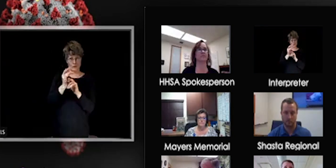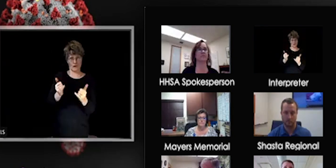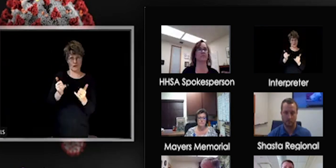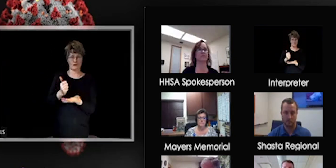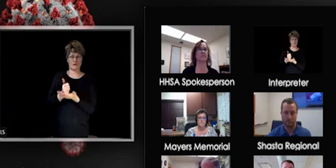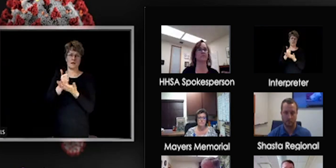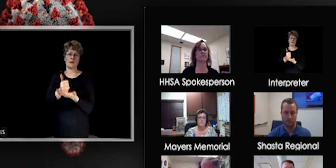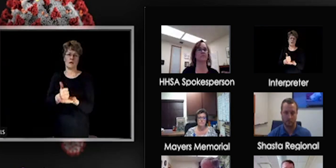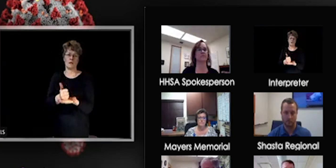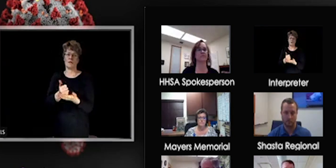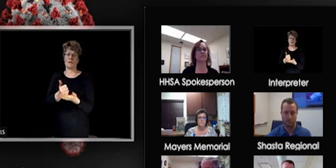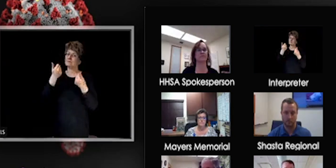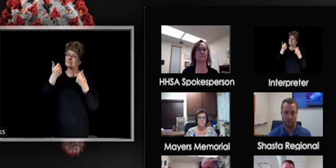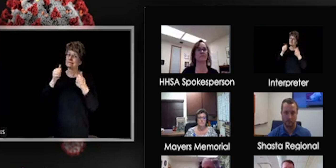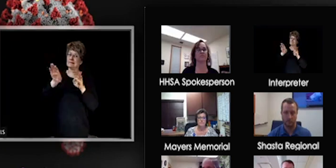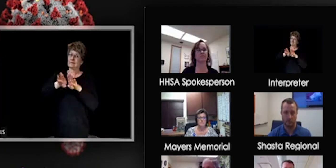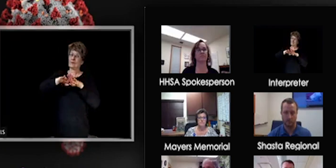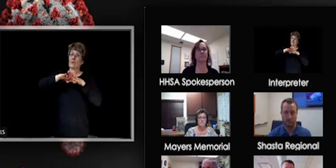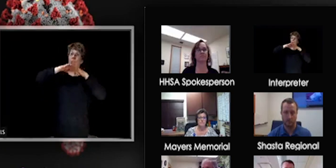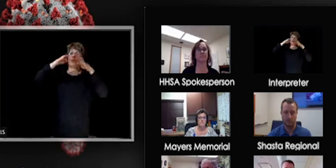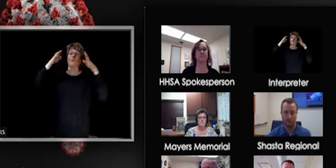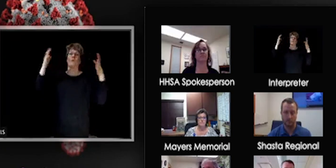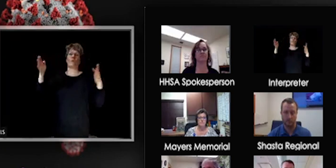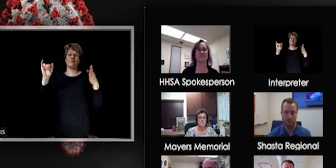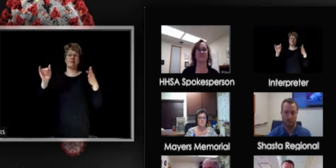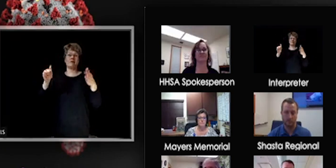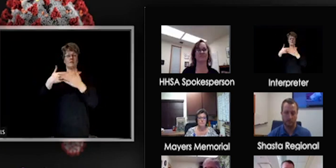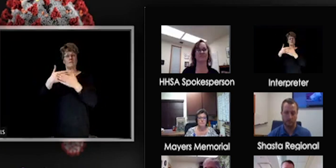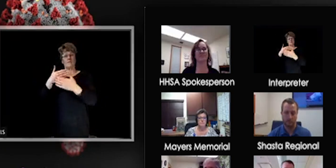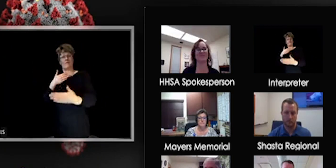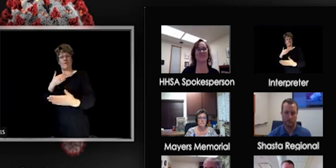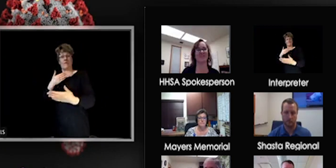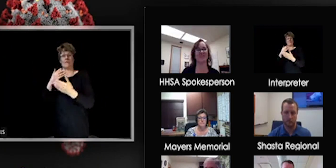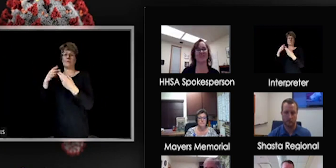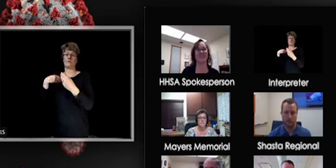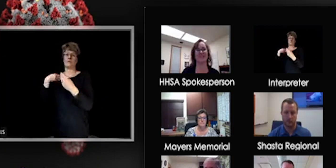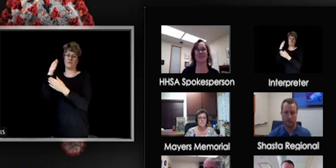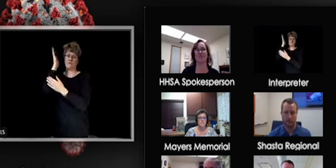meeting, if possible. So, we’re working on it.